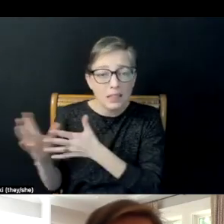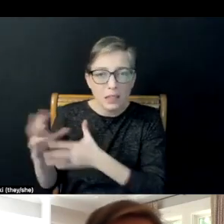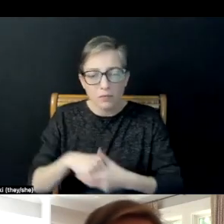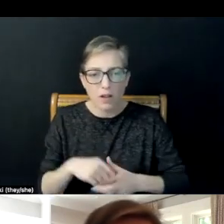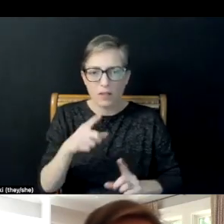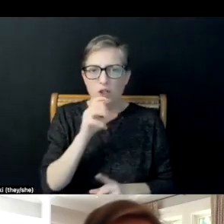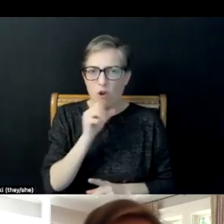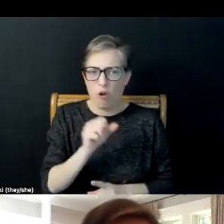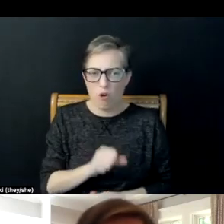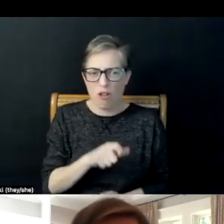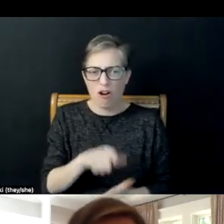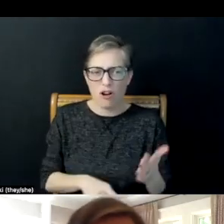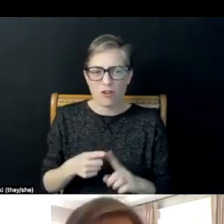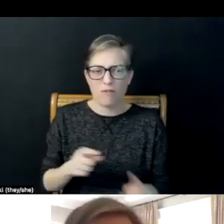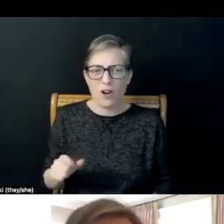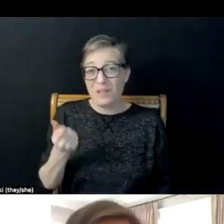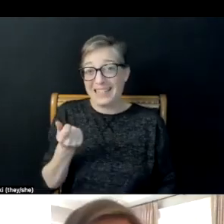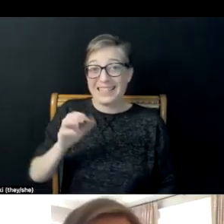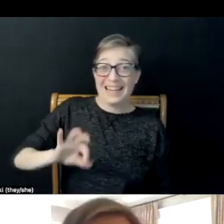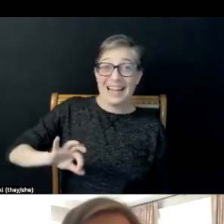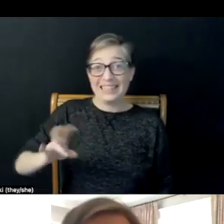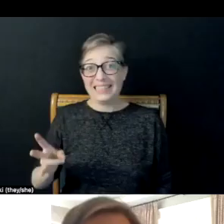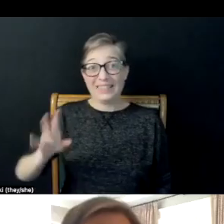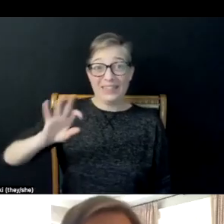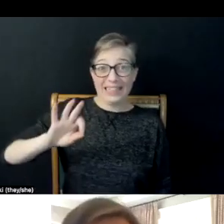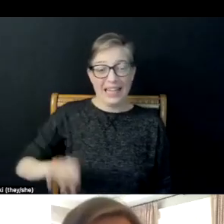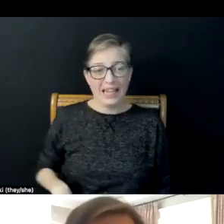it describes what it called rubbish, talking about people.